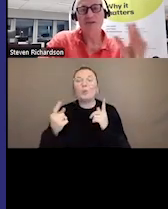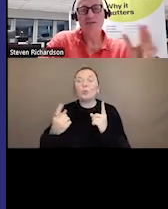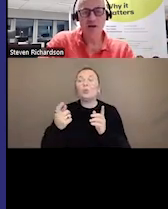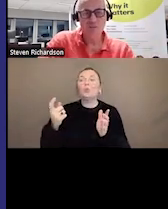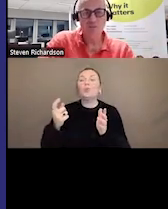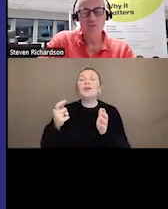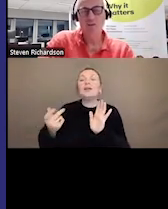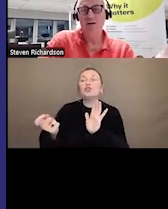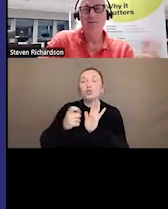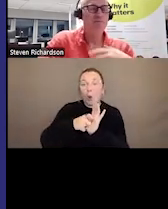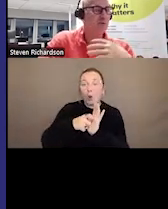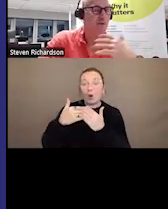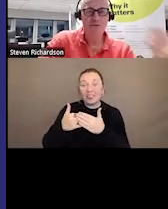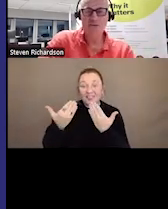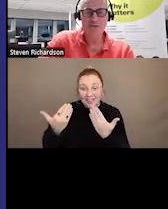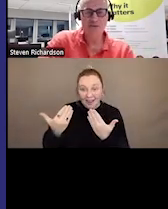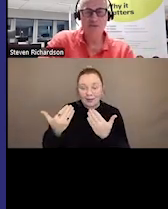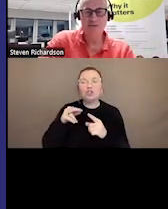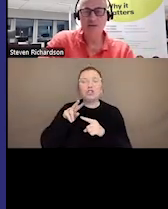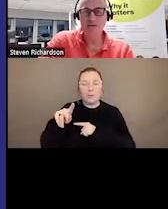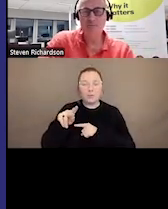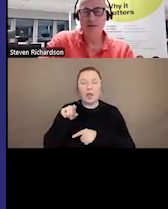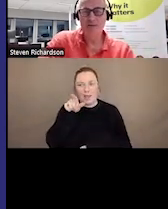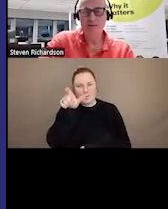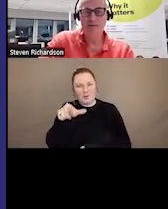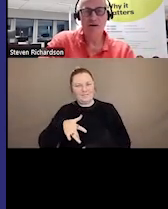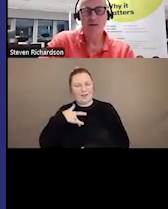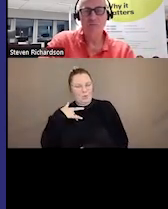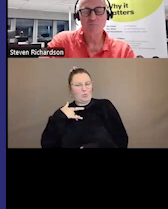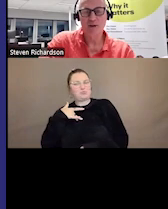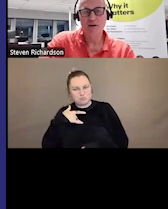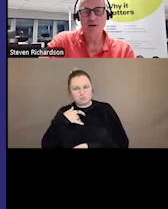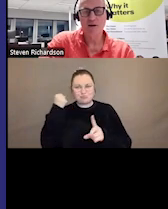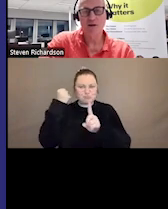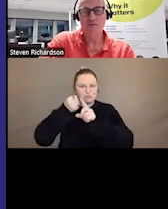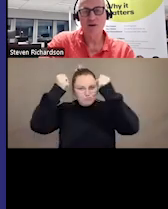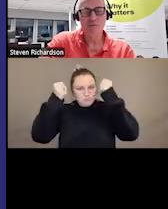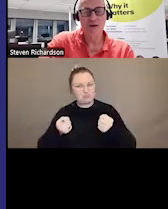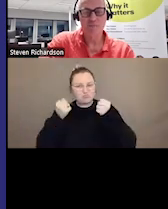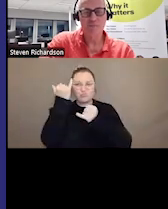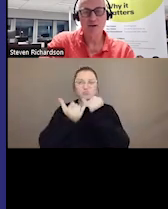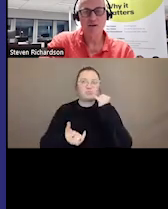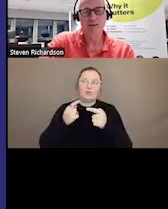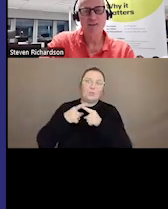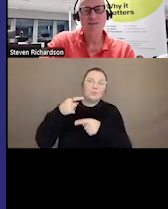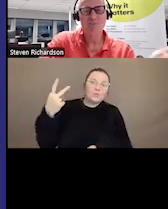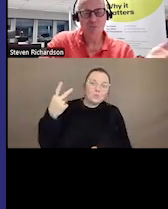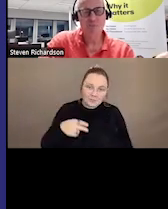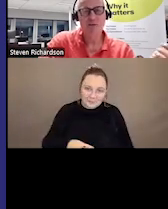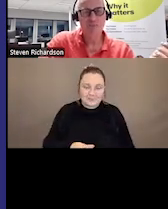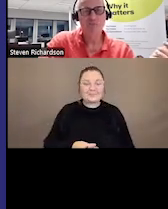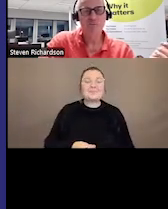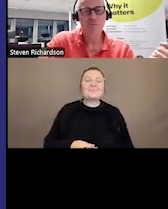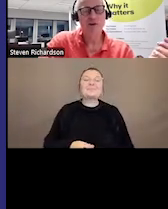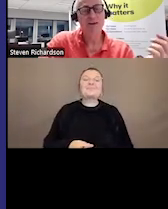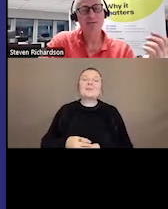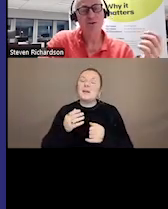then doubled, feel a sense of their impact really being amplified. It is a pretty powerful tool and